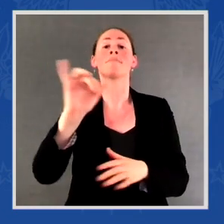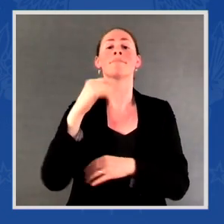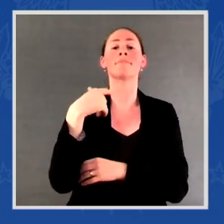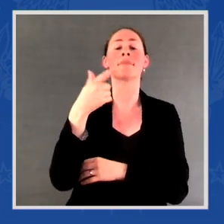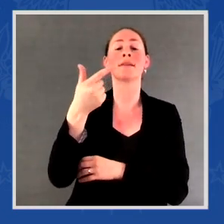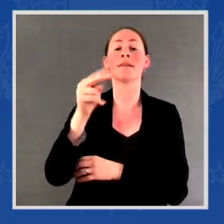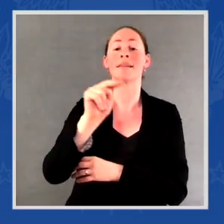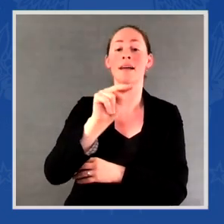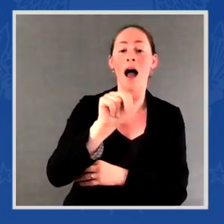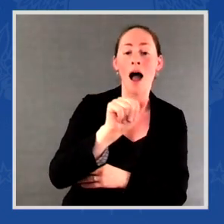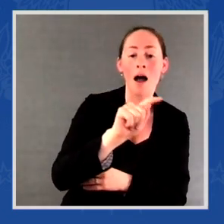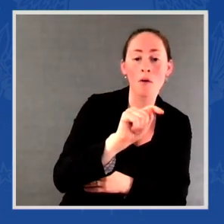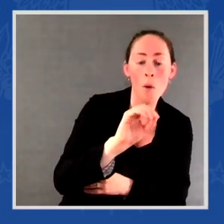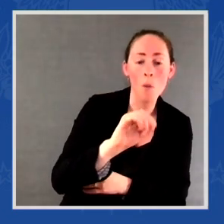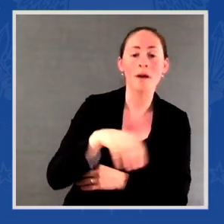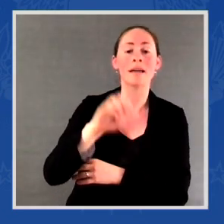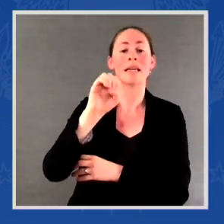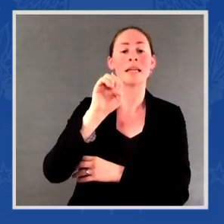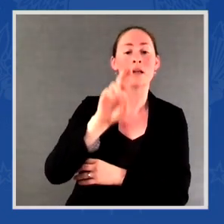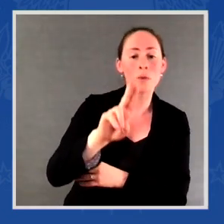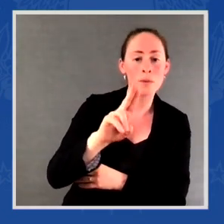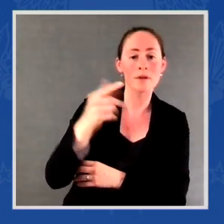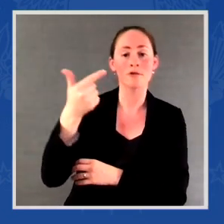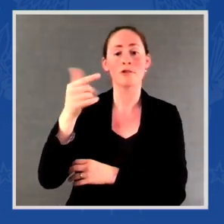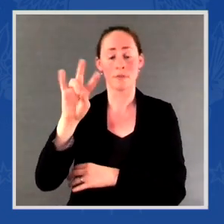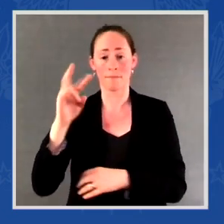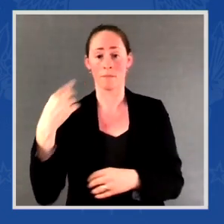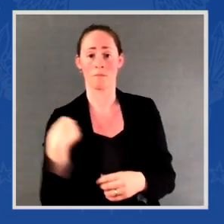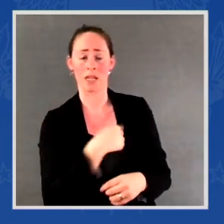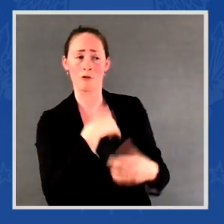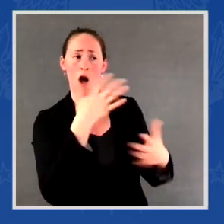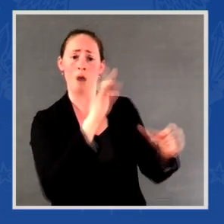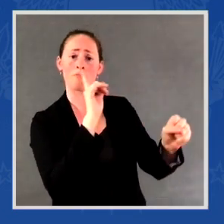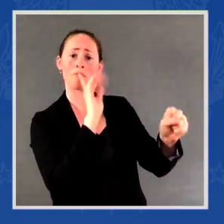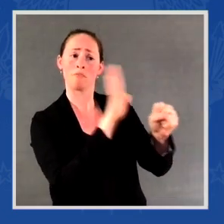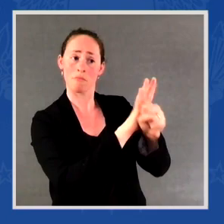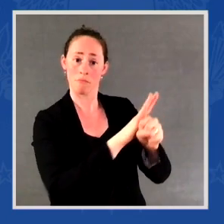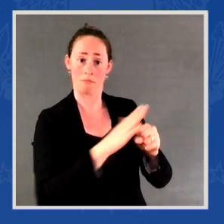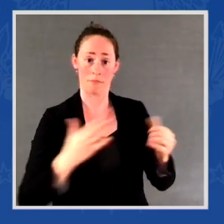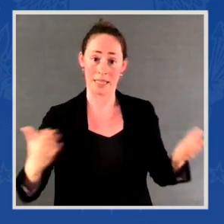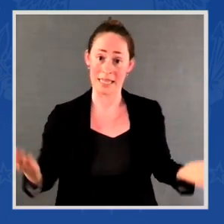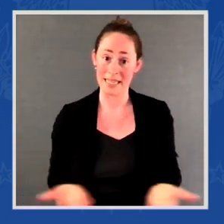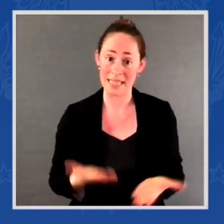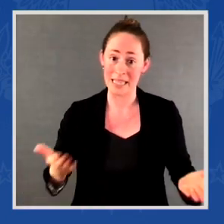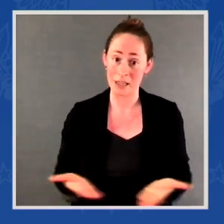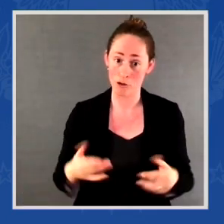And I promised that the United States, in the remainder of this year and the first half of next year,